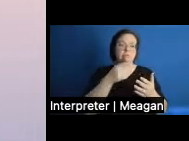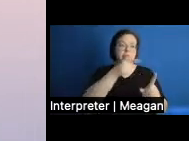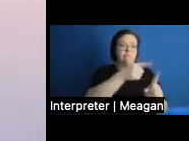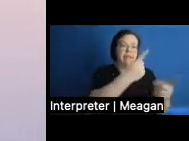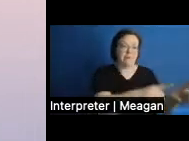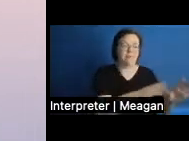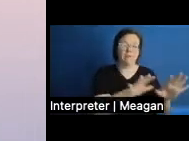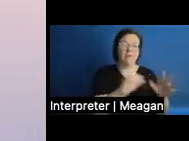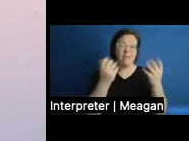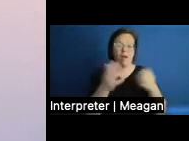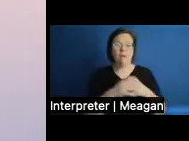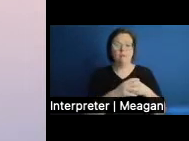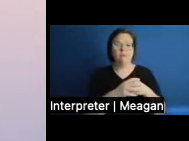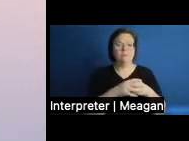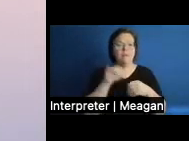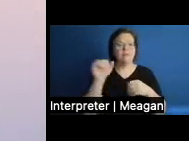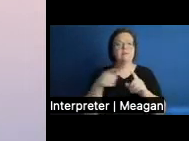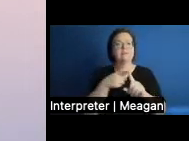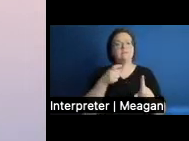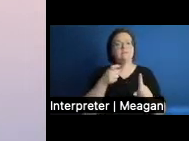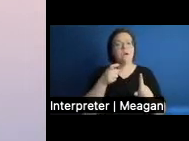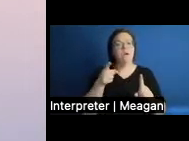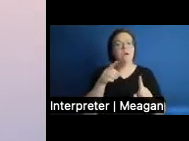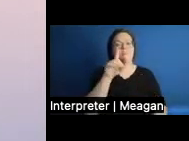If you read, um, this comes from Danez’s second book.